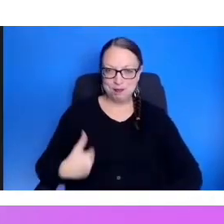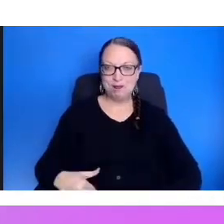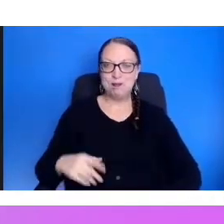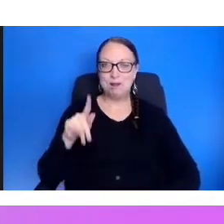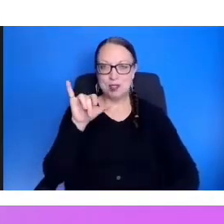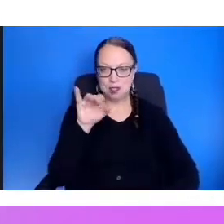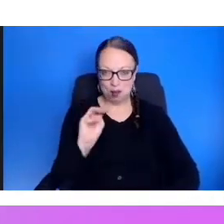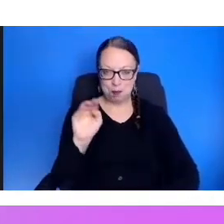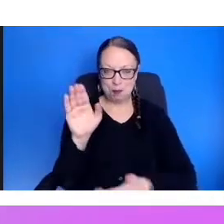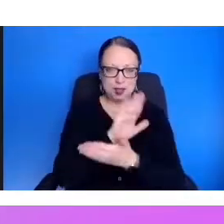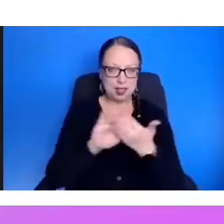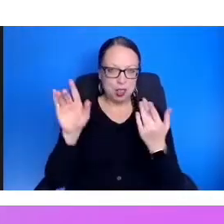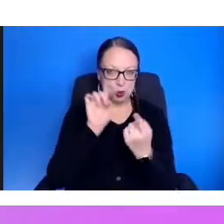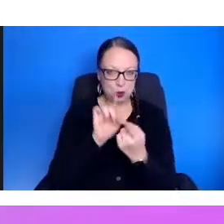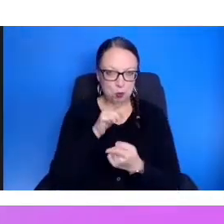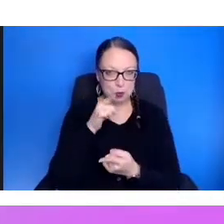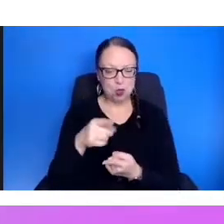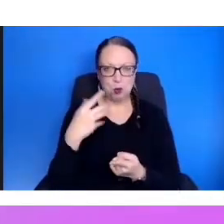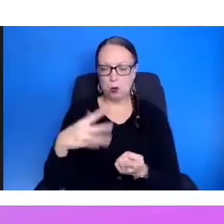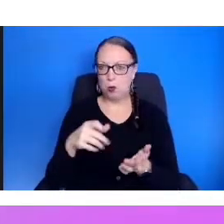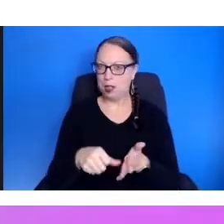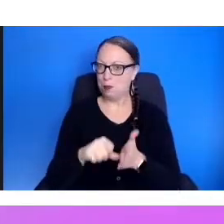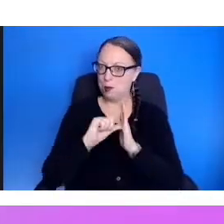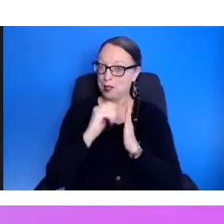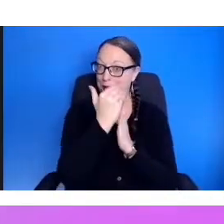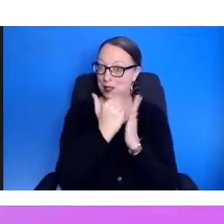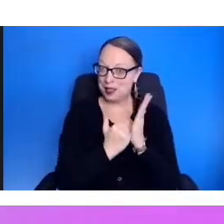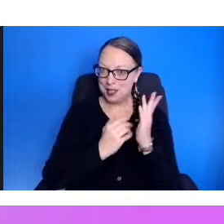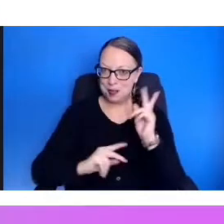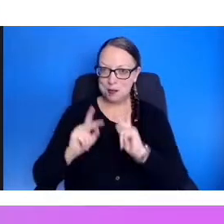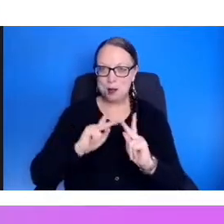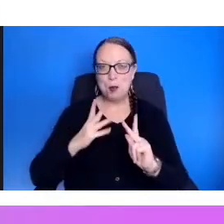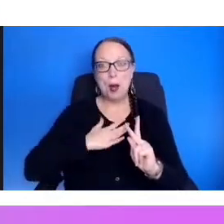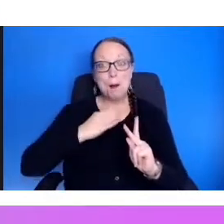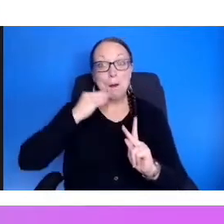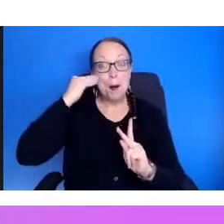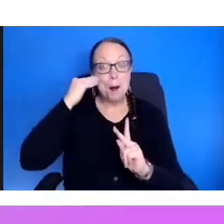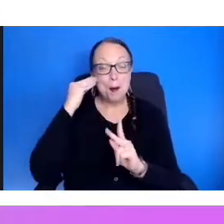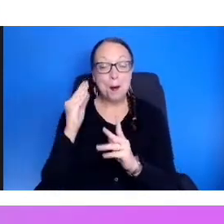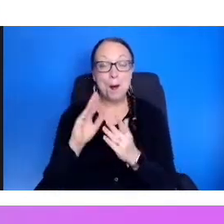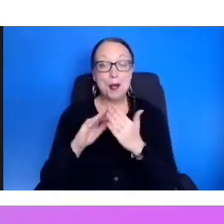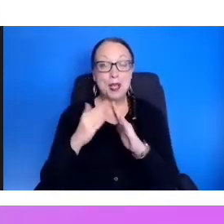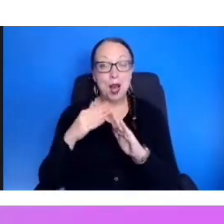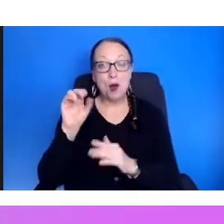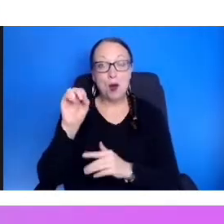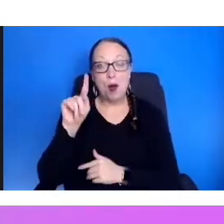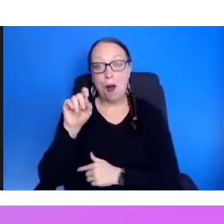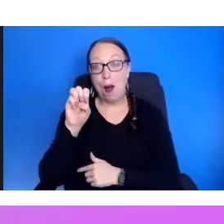it's, it was quite an impressive list of people and even my hometown of Ottawa is being represented, so big shout out to you guys